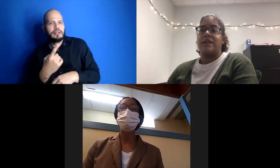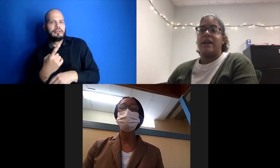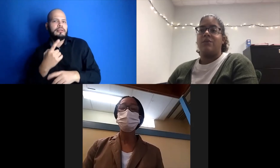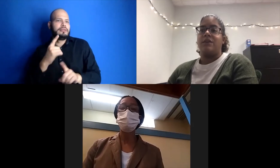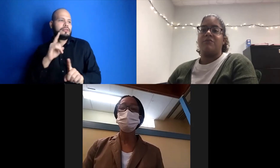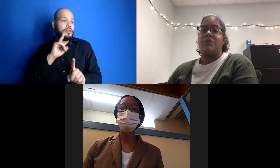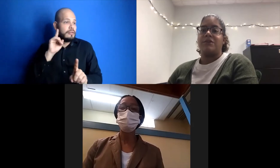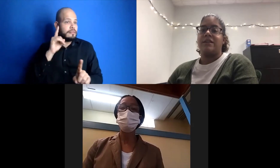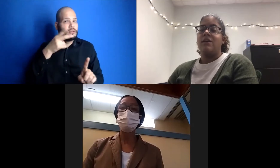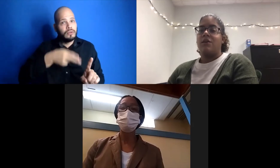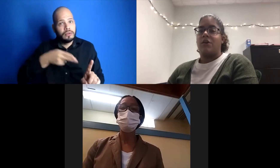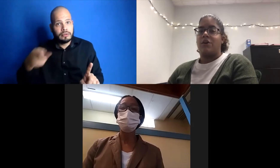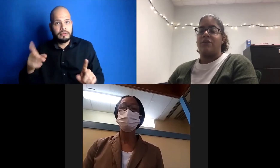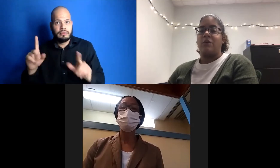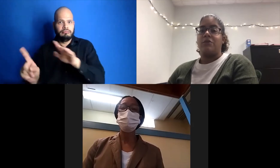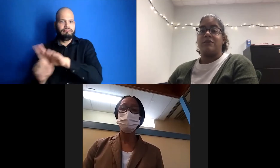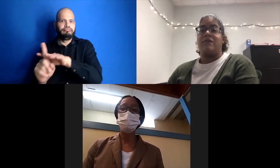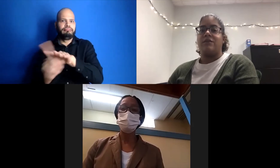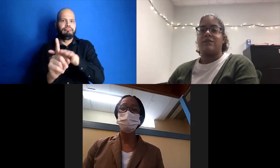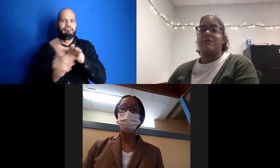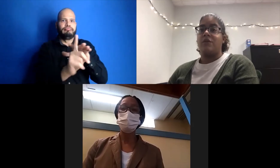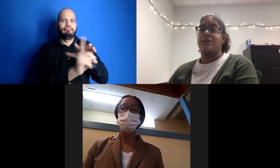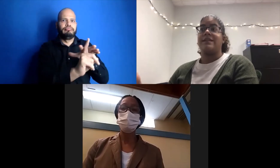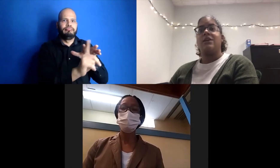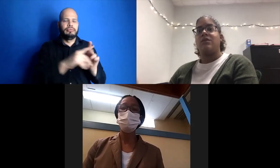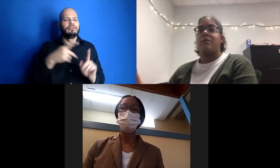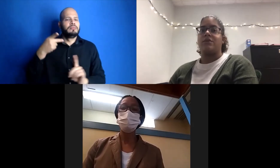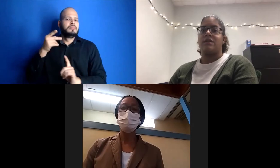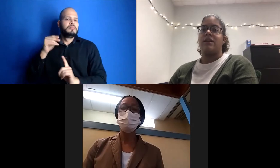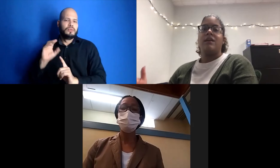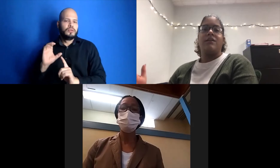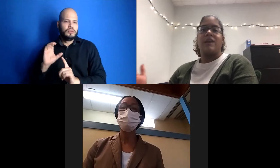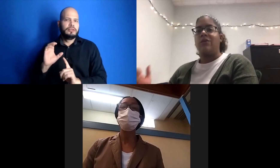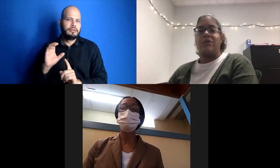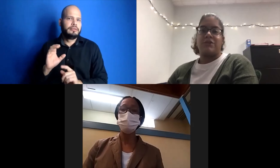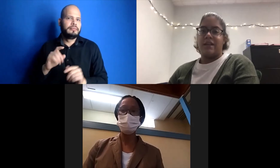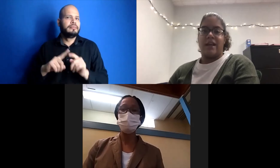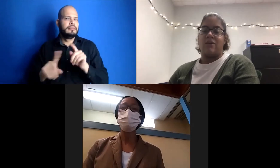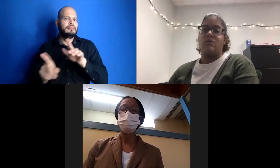how a deaf person or hard of hearing person feels versus a hearing person they don't understand how